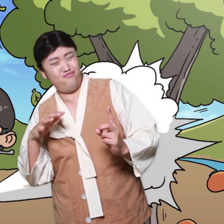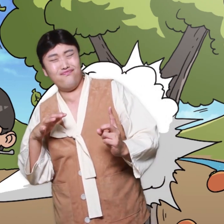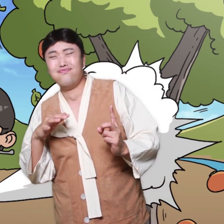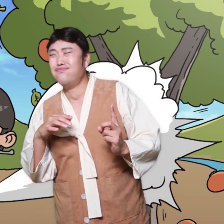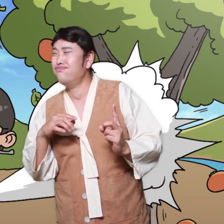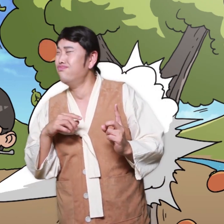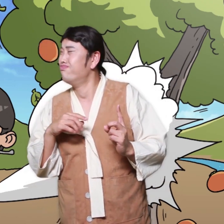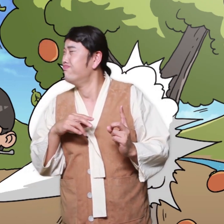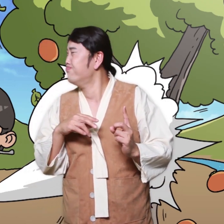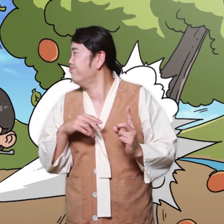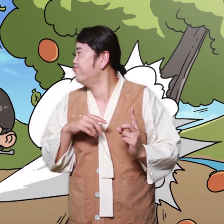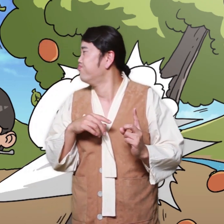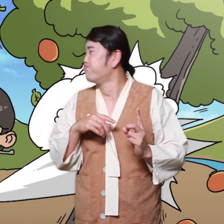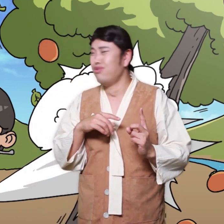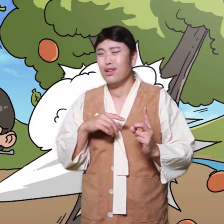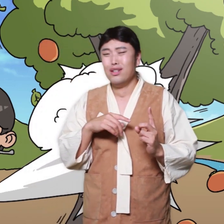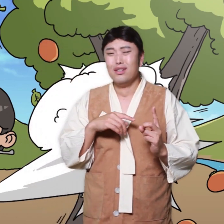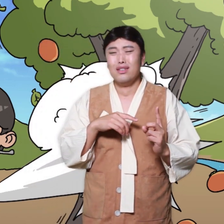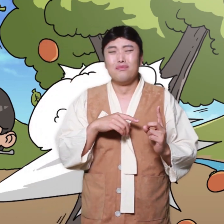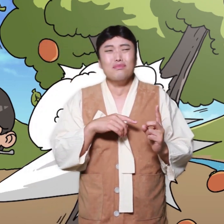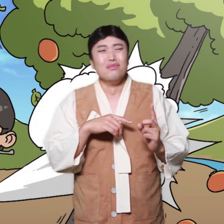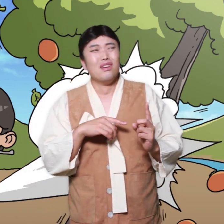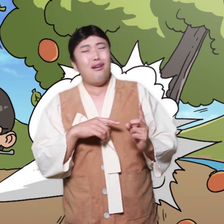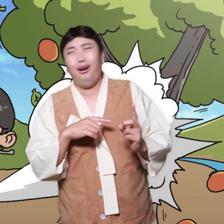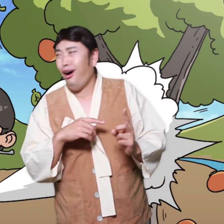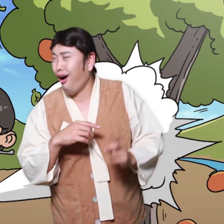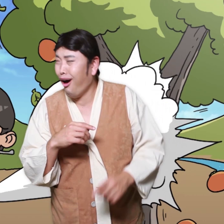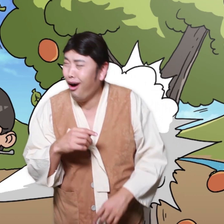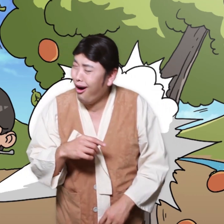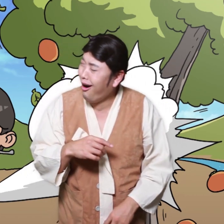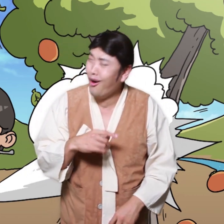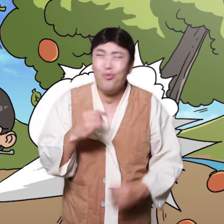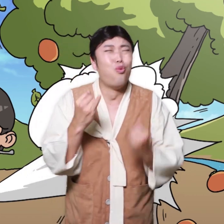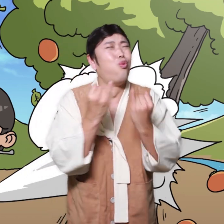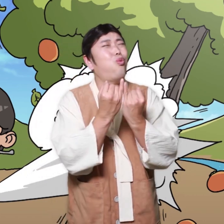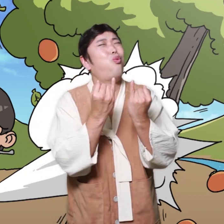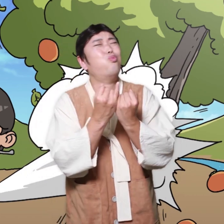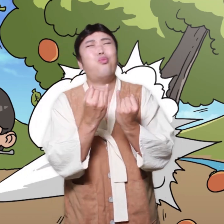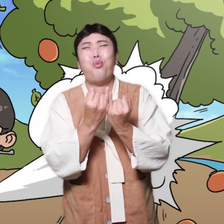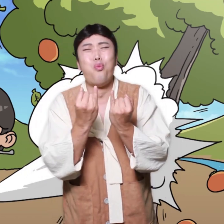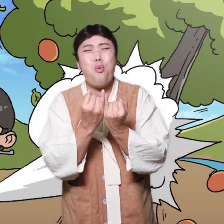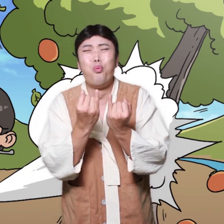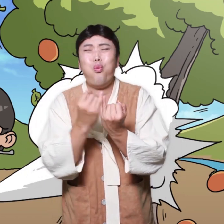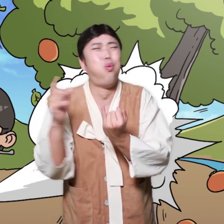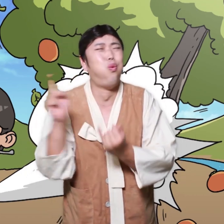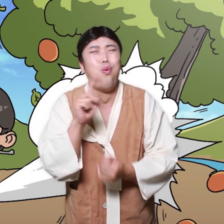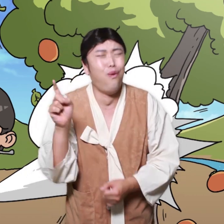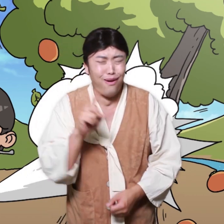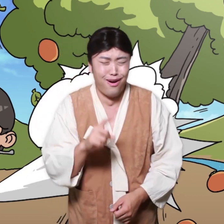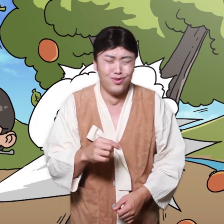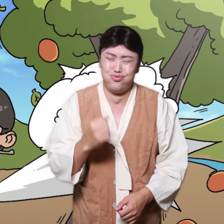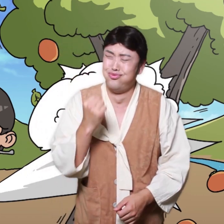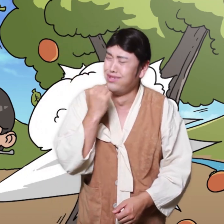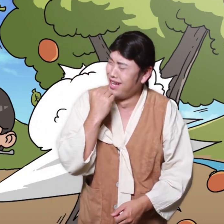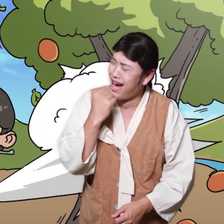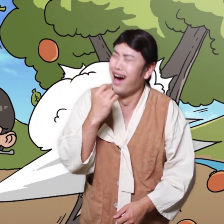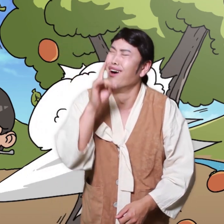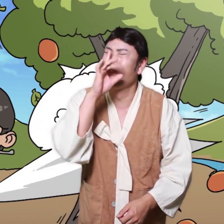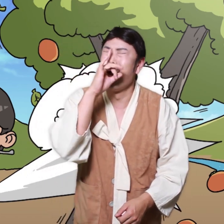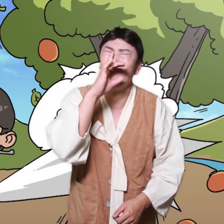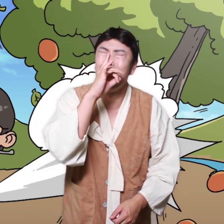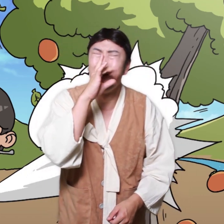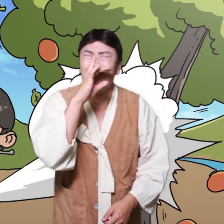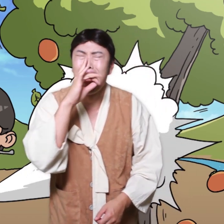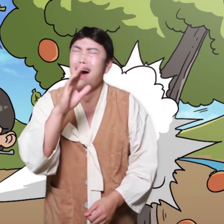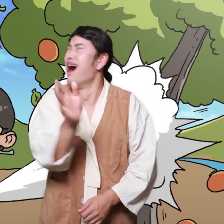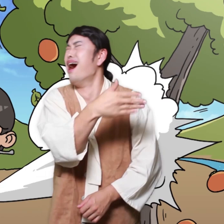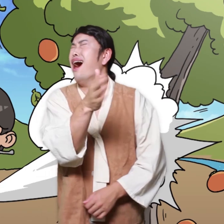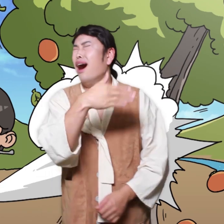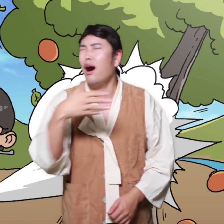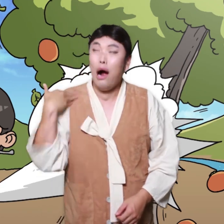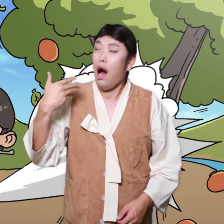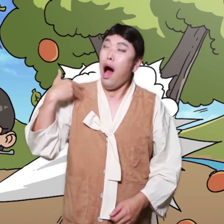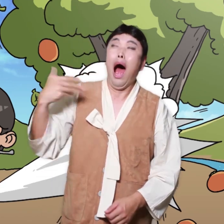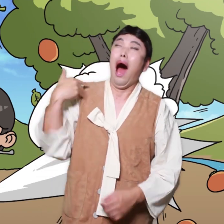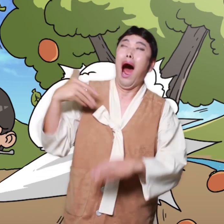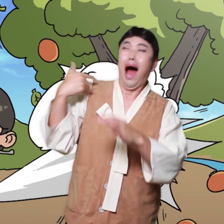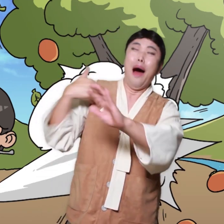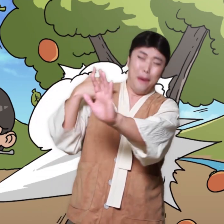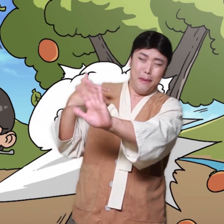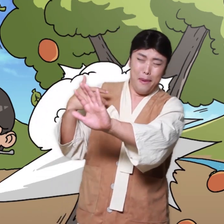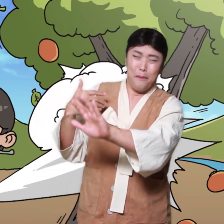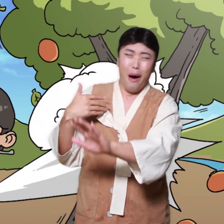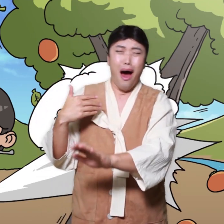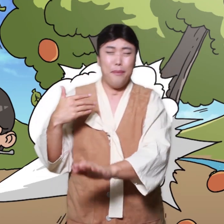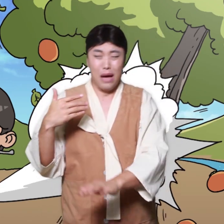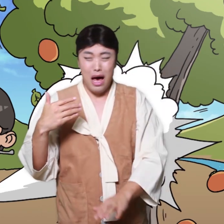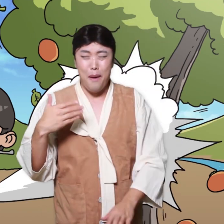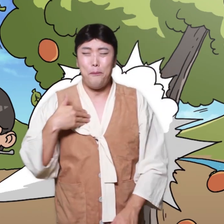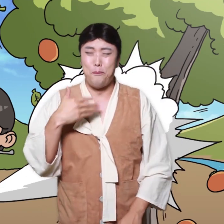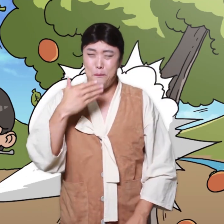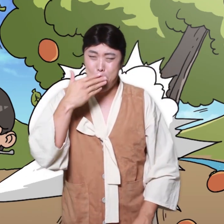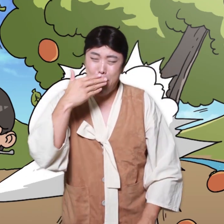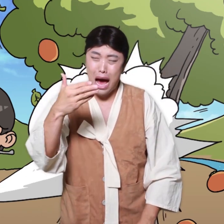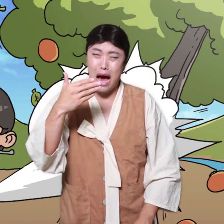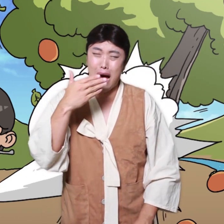People stared at me strangely.